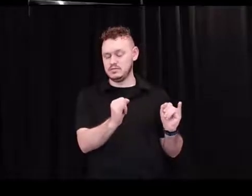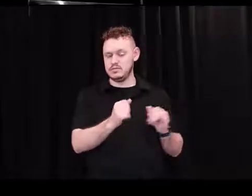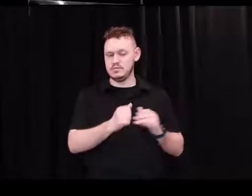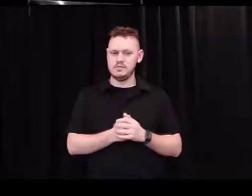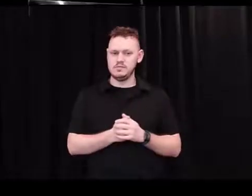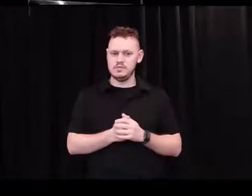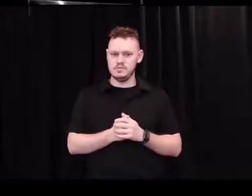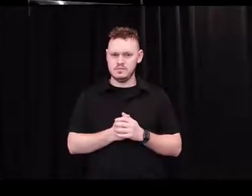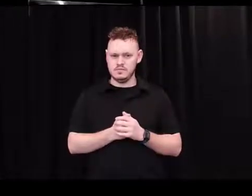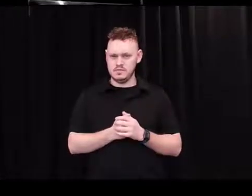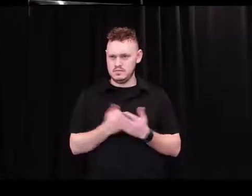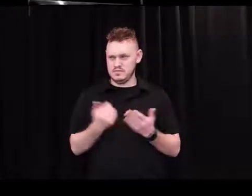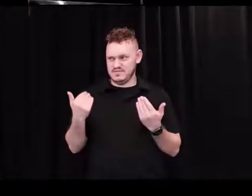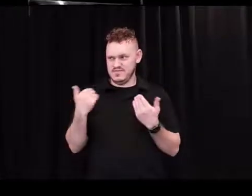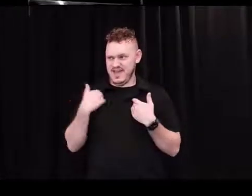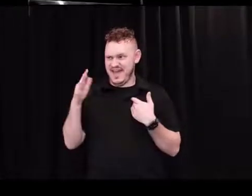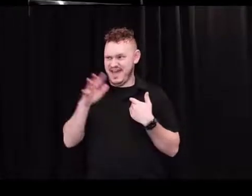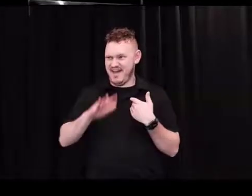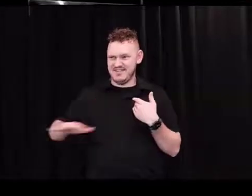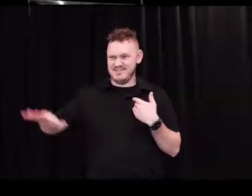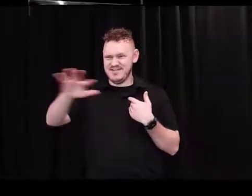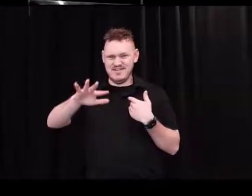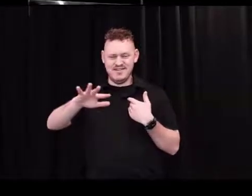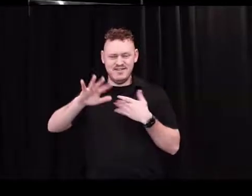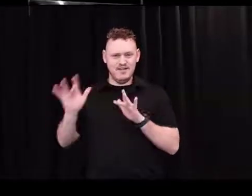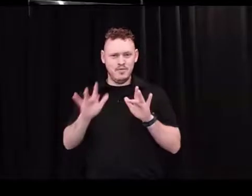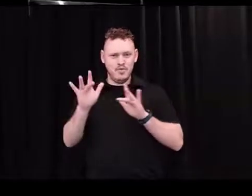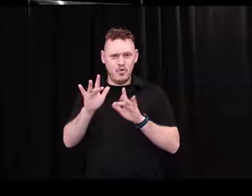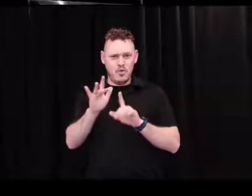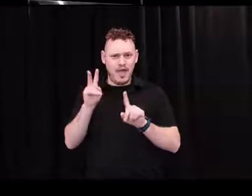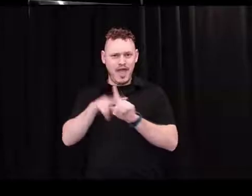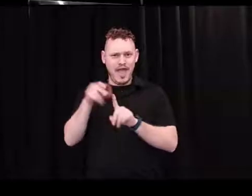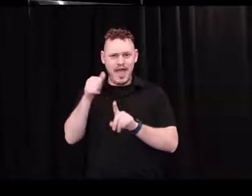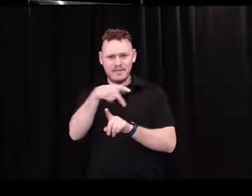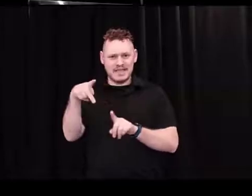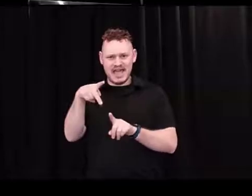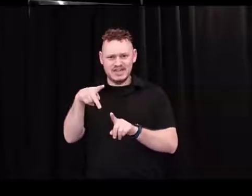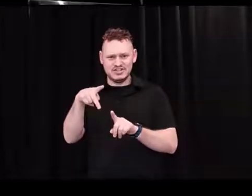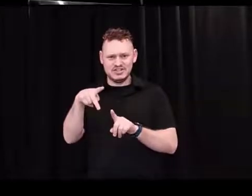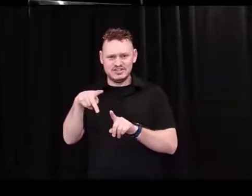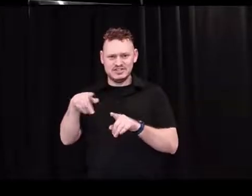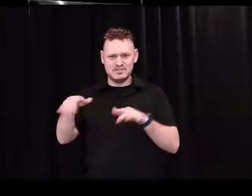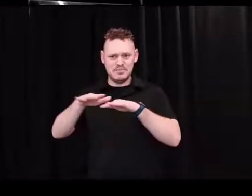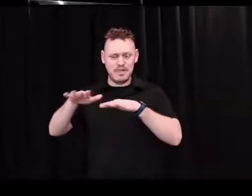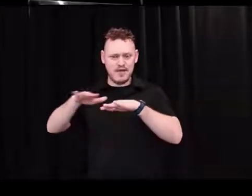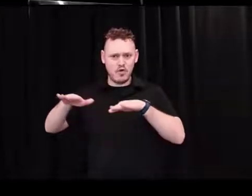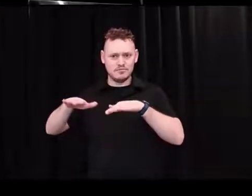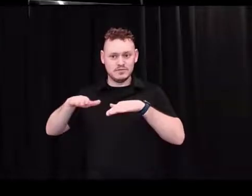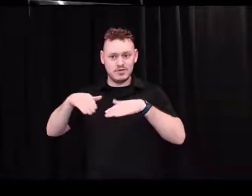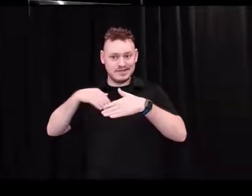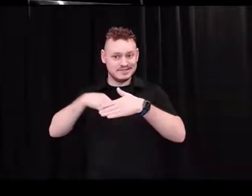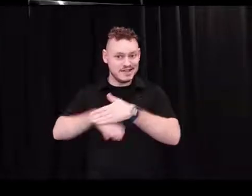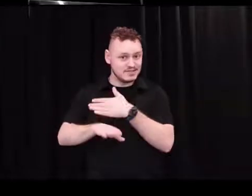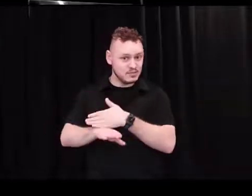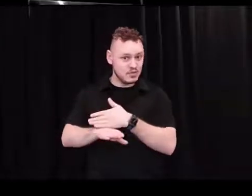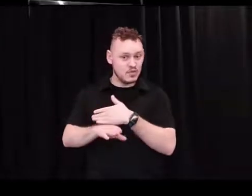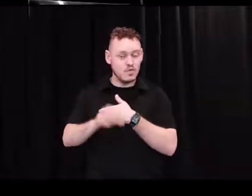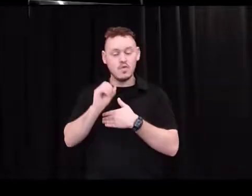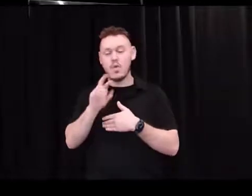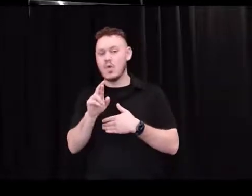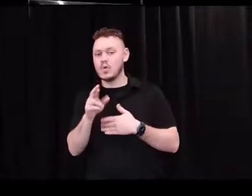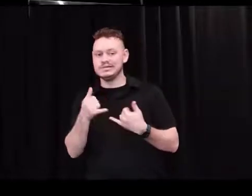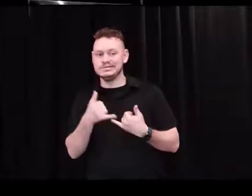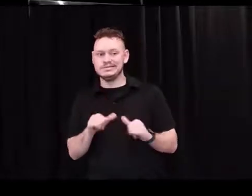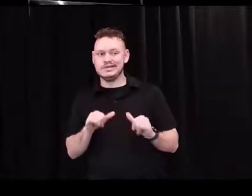are there computer application platforms that are accessible? Or is it still more common that you